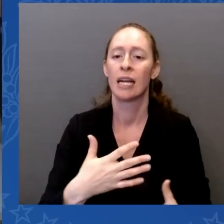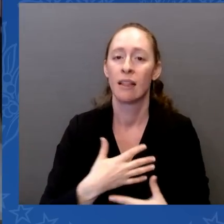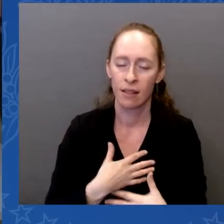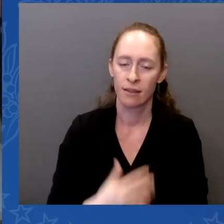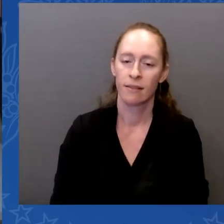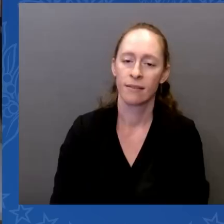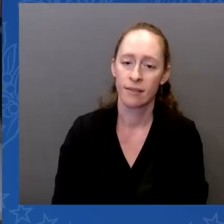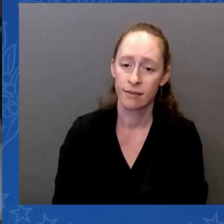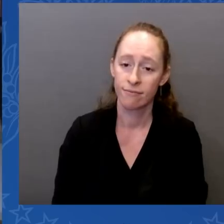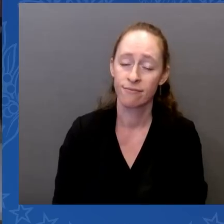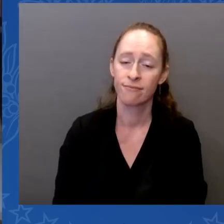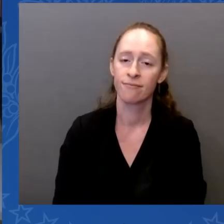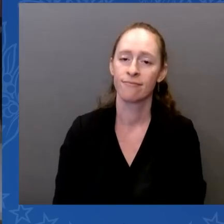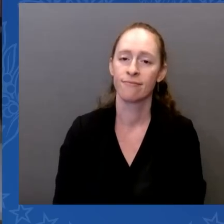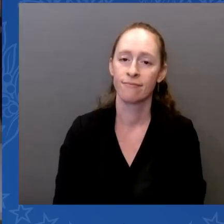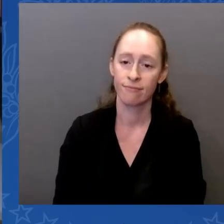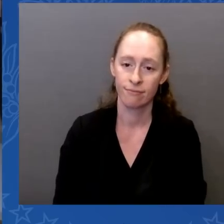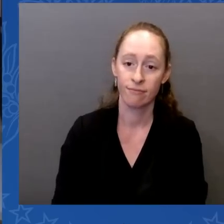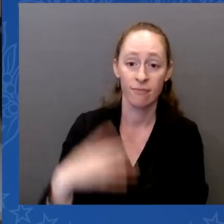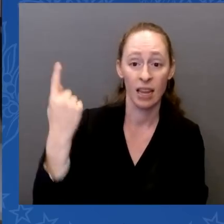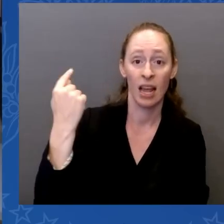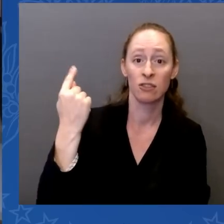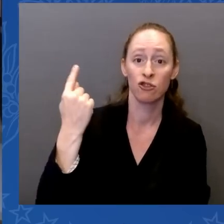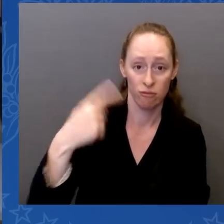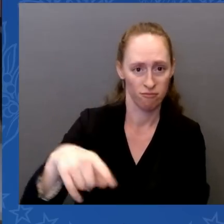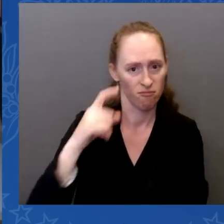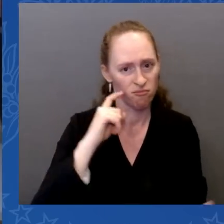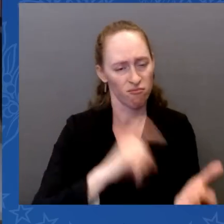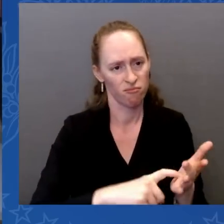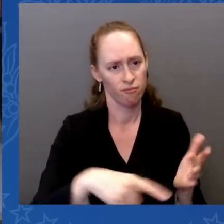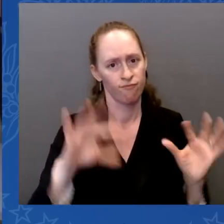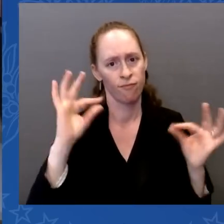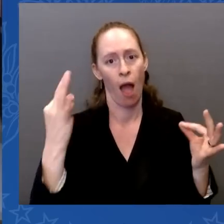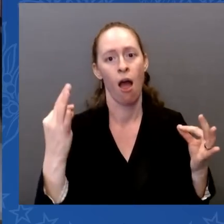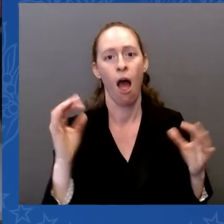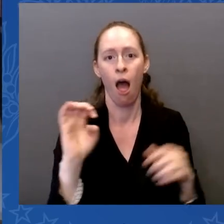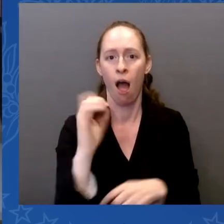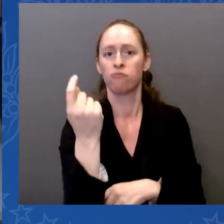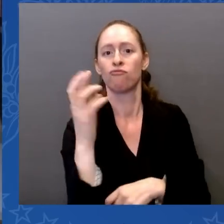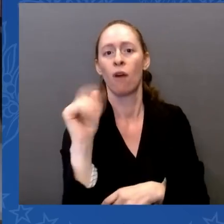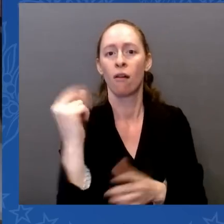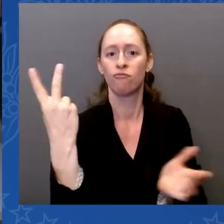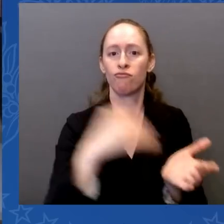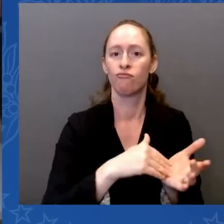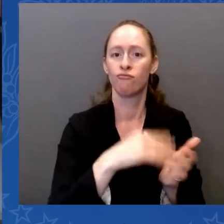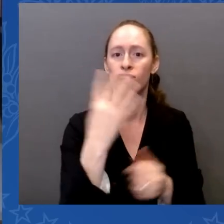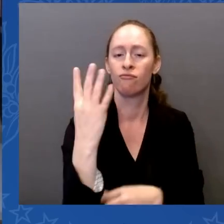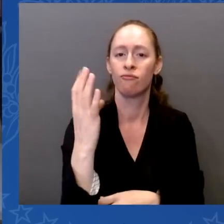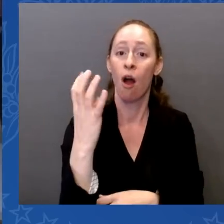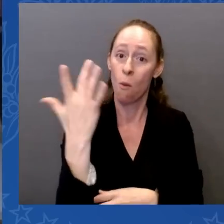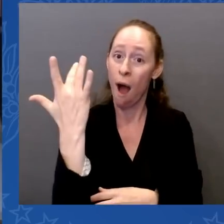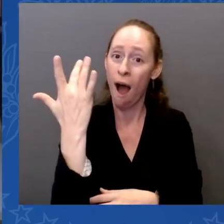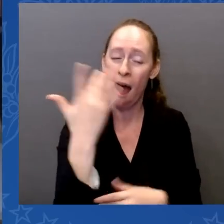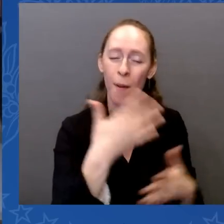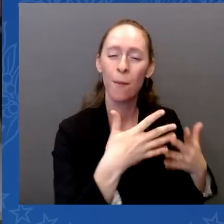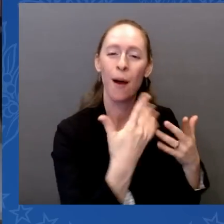through the American Rescue Plan that I signed into law. And now the Inflation Reduction Act locks in place those lower healthcare